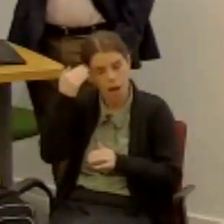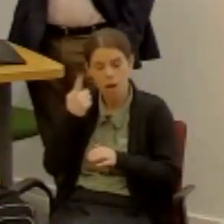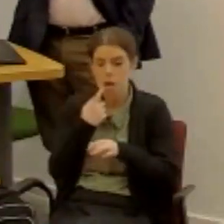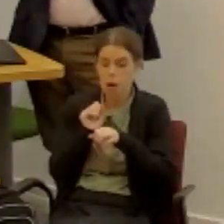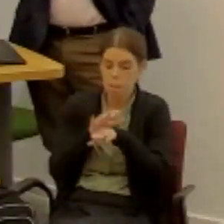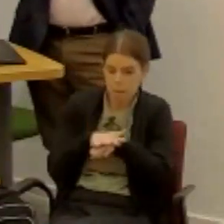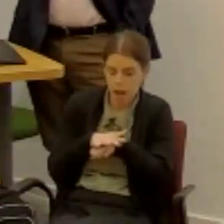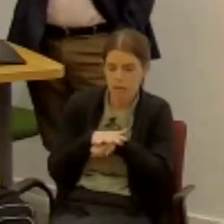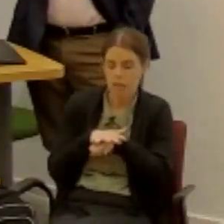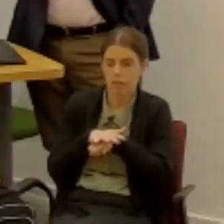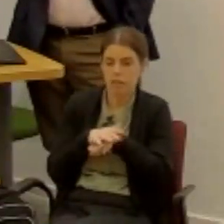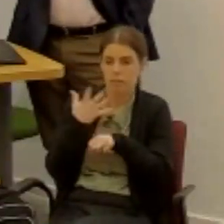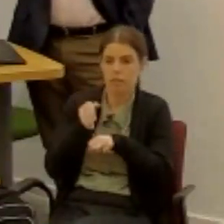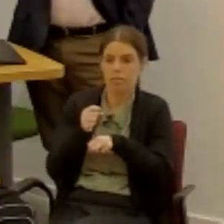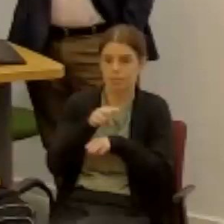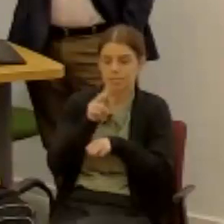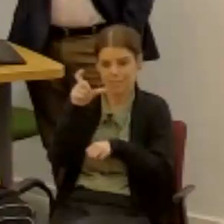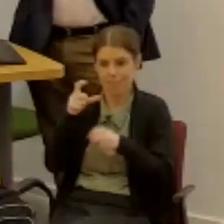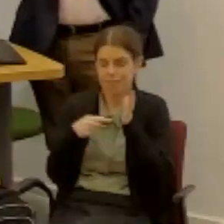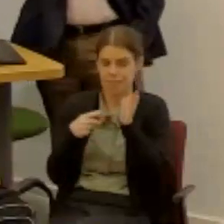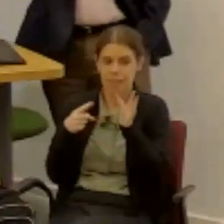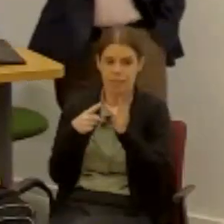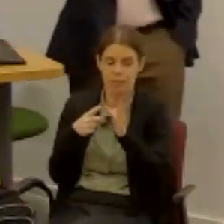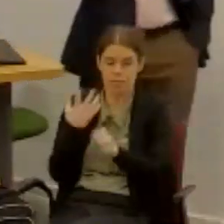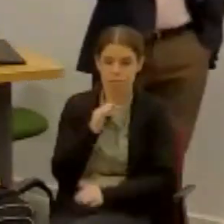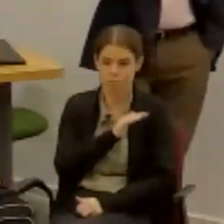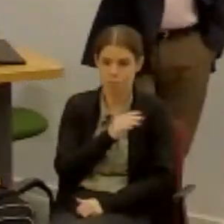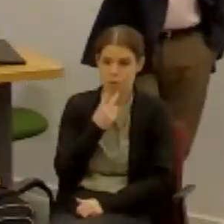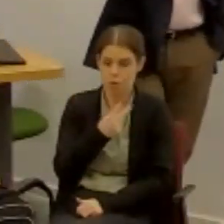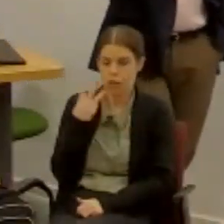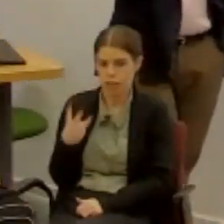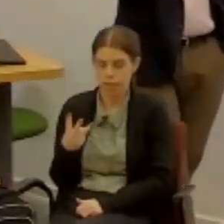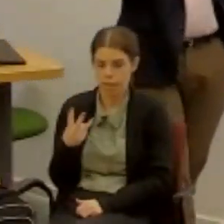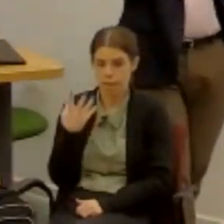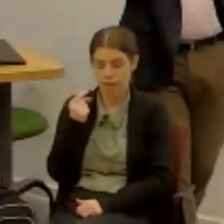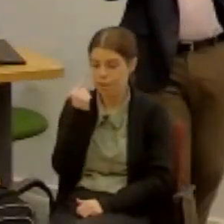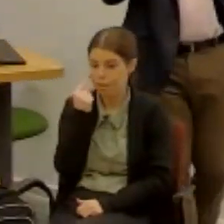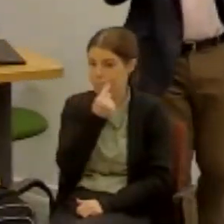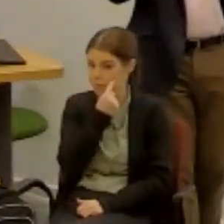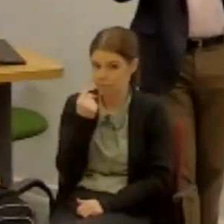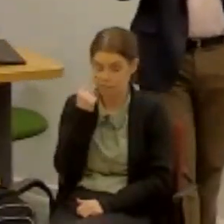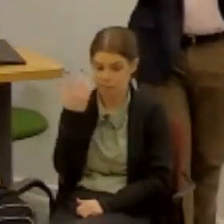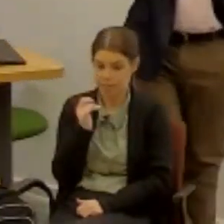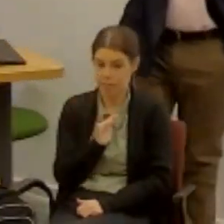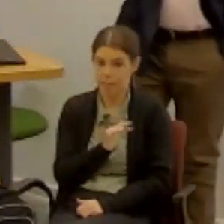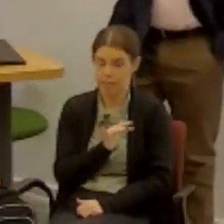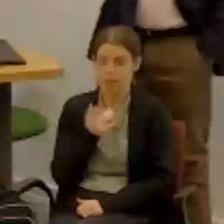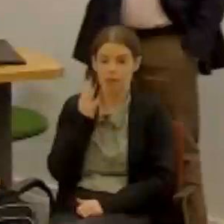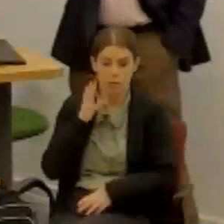of the depths of silky typical of CTE. So, they are 23-year-old. Evidence of this pathology is already there, so we don't begins early.